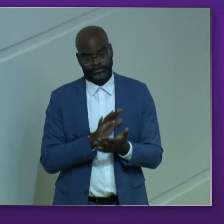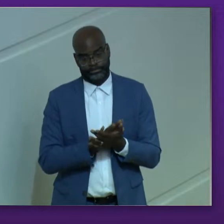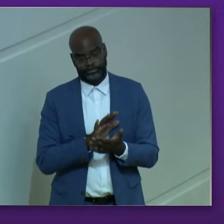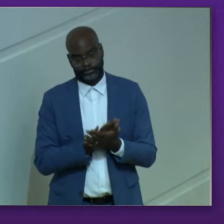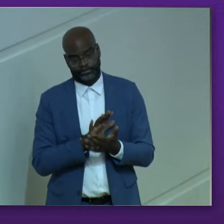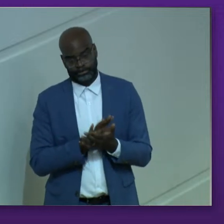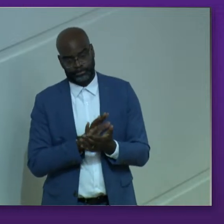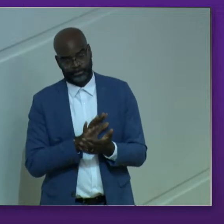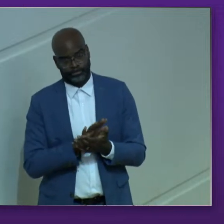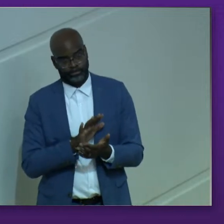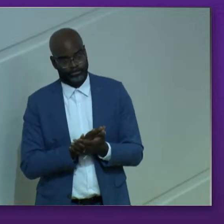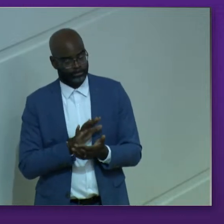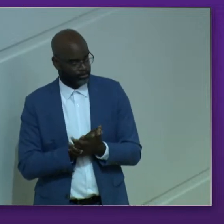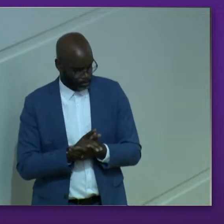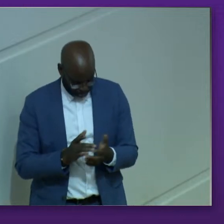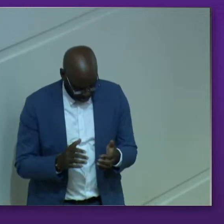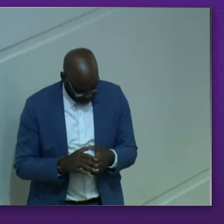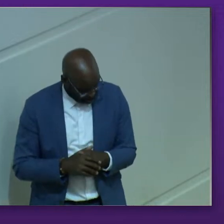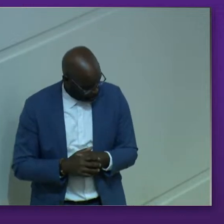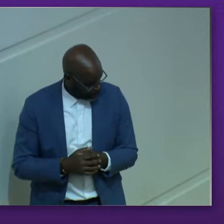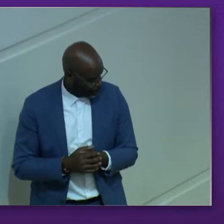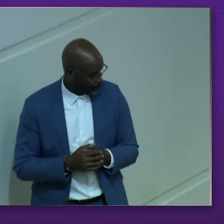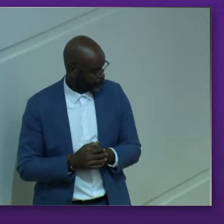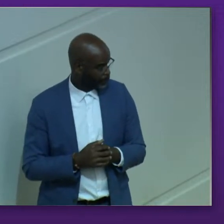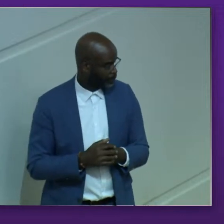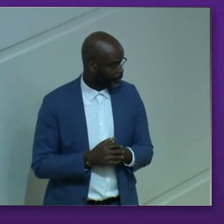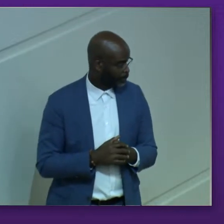OTHERS OF THE COLLEGE